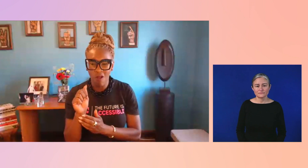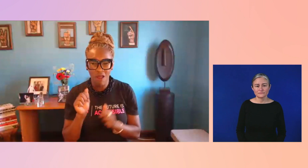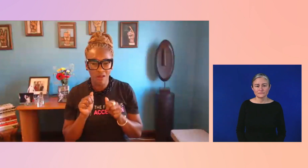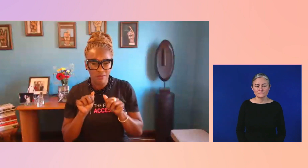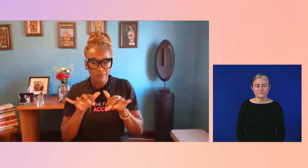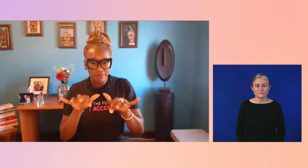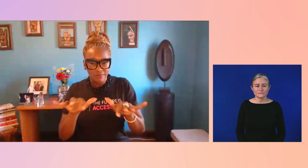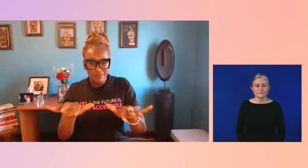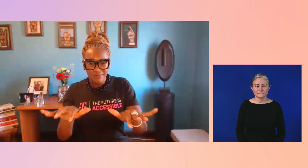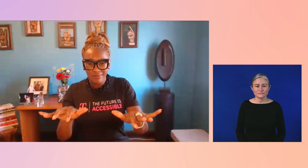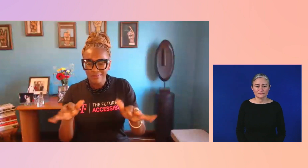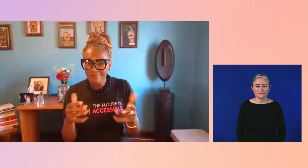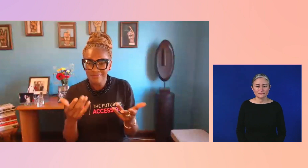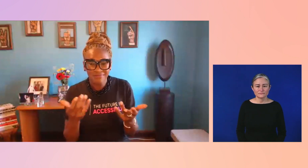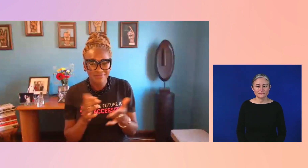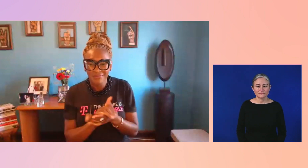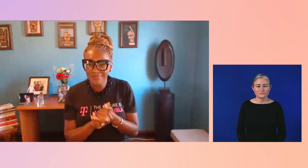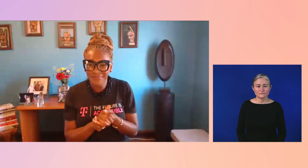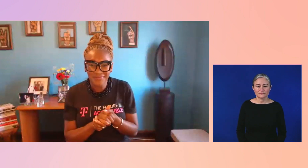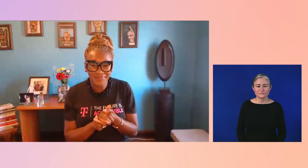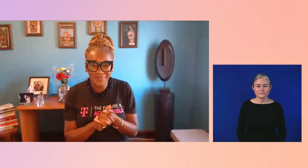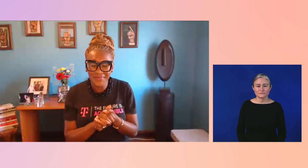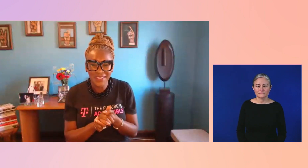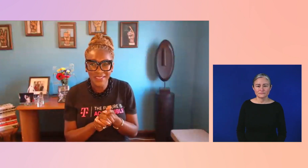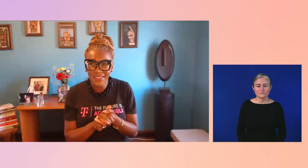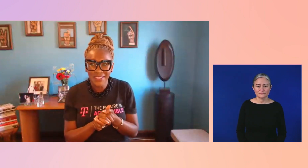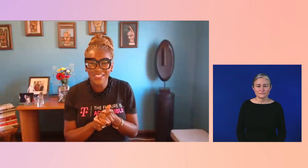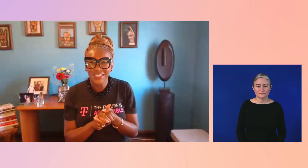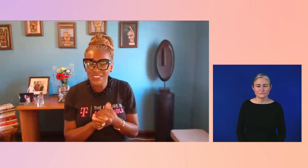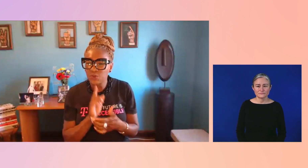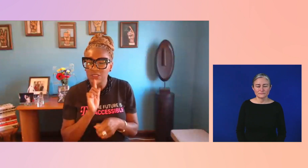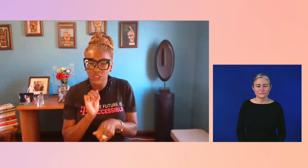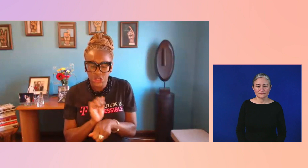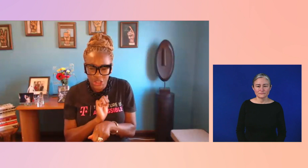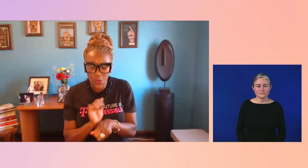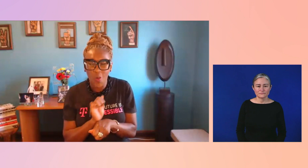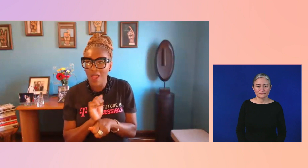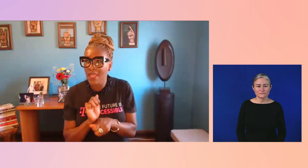The authenticity and the aura that she put out there were really paramount.